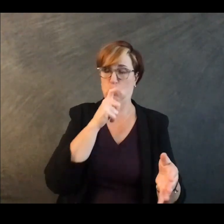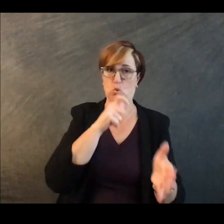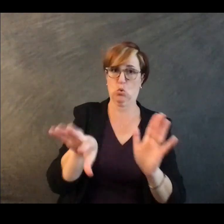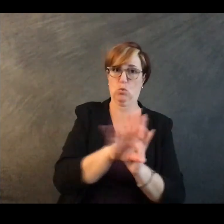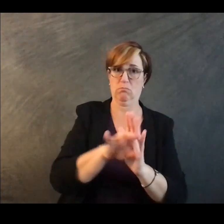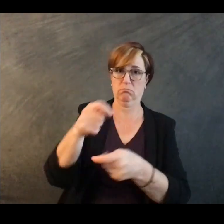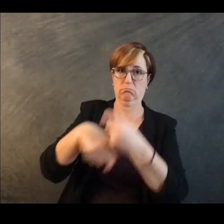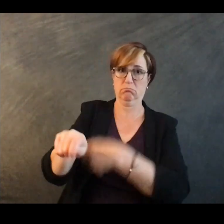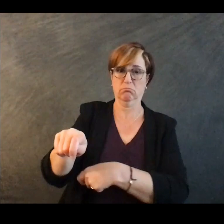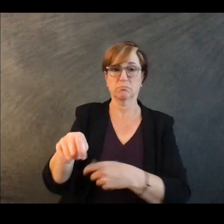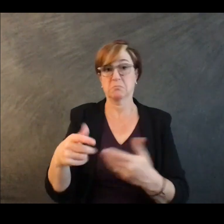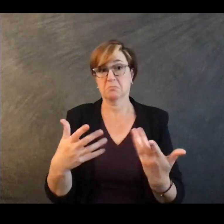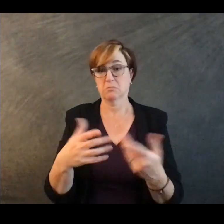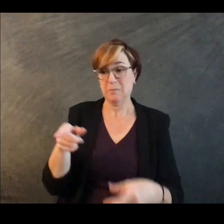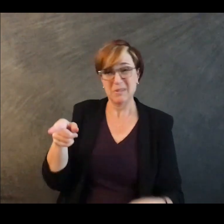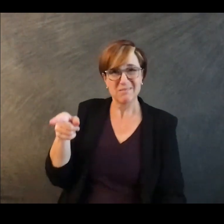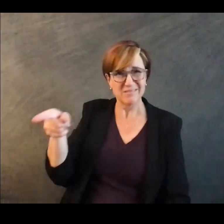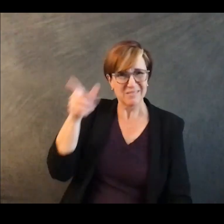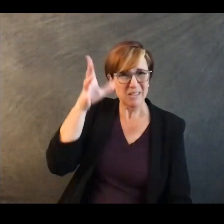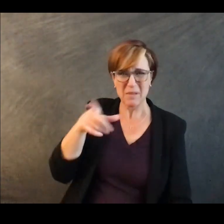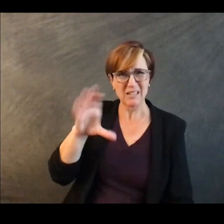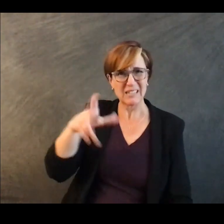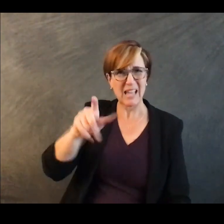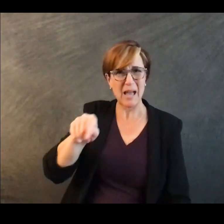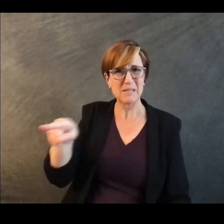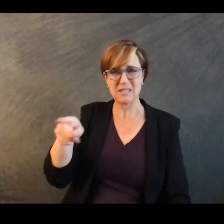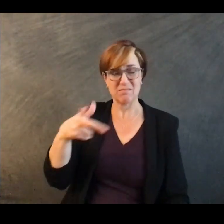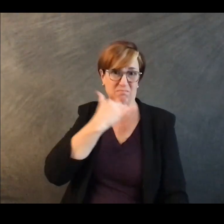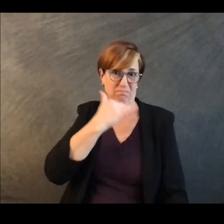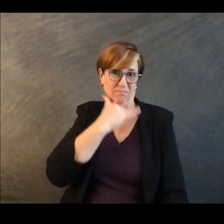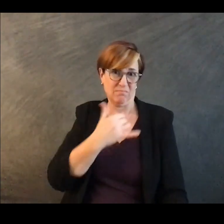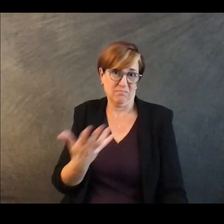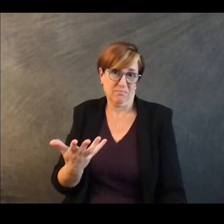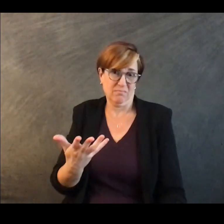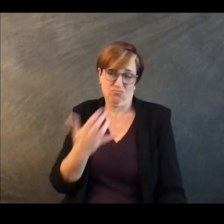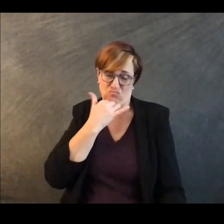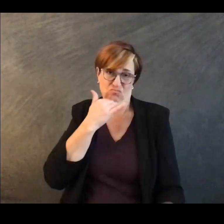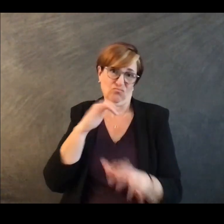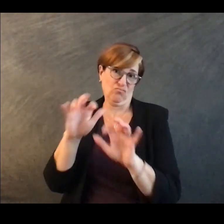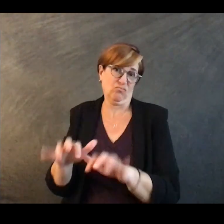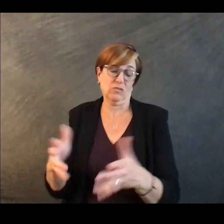but he shouldn't have done that and your secretary probably shouldn't have said